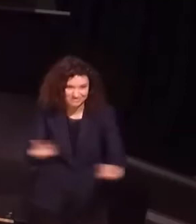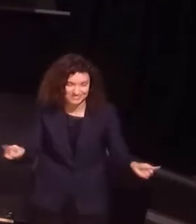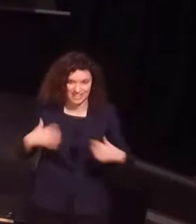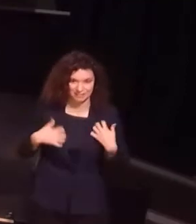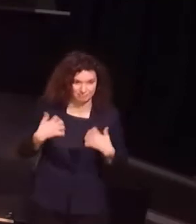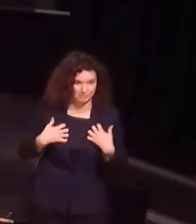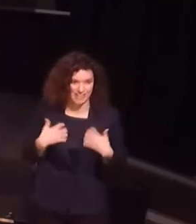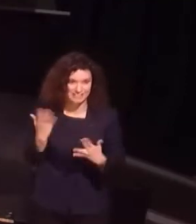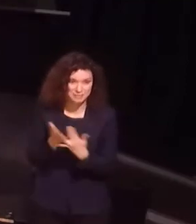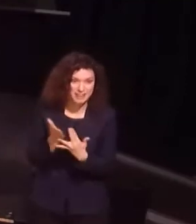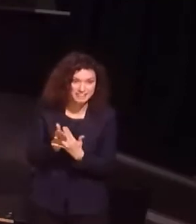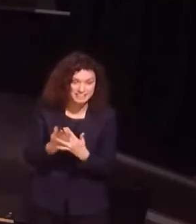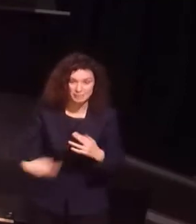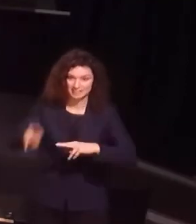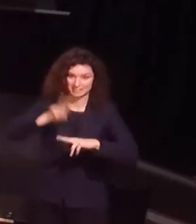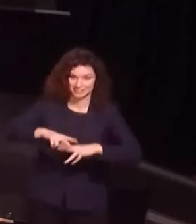That's OK. It happens.